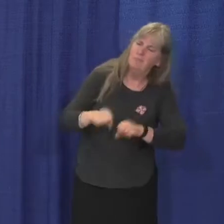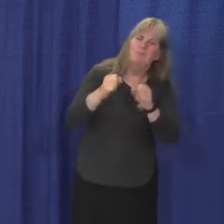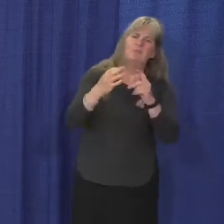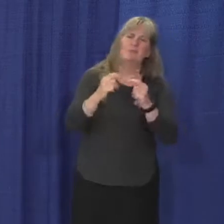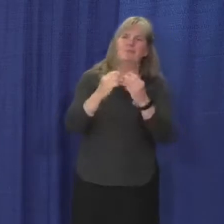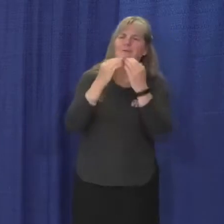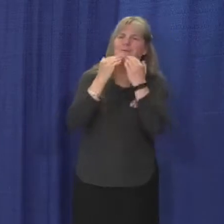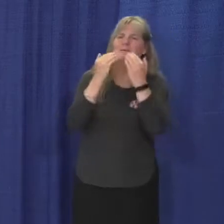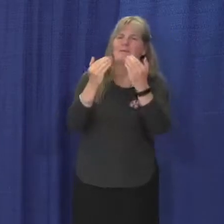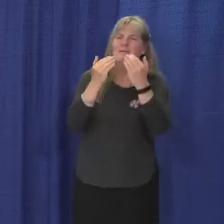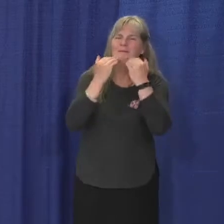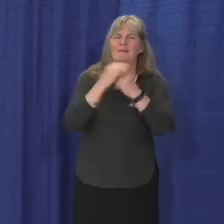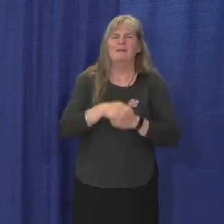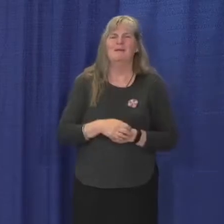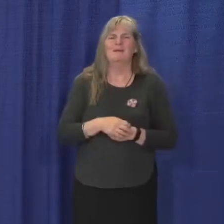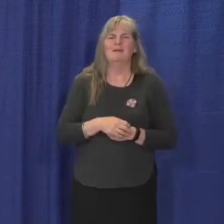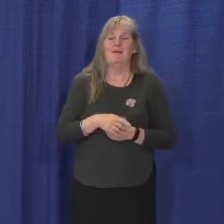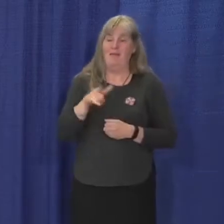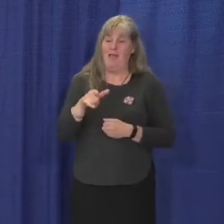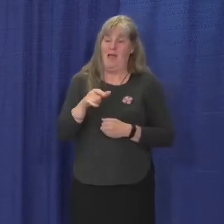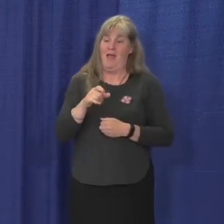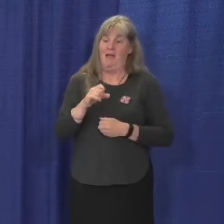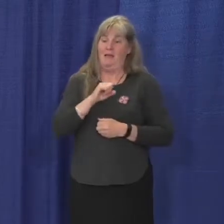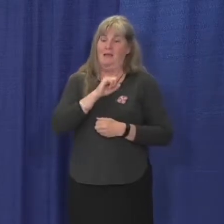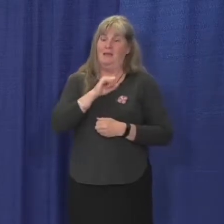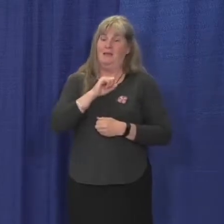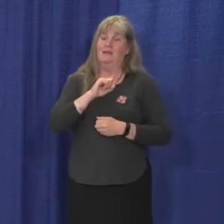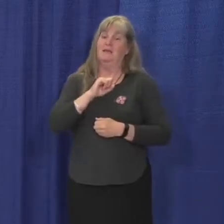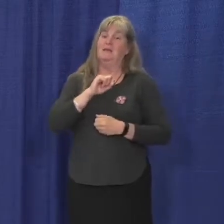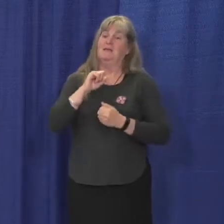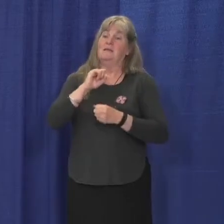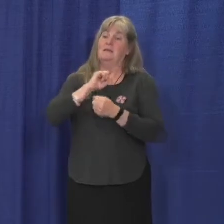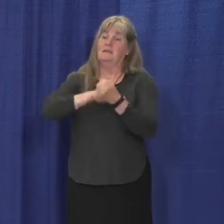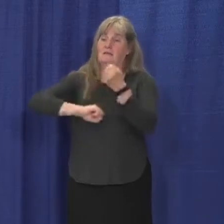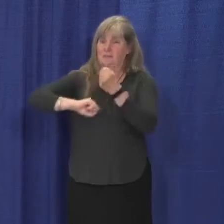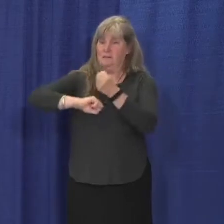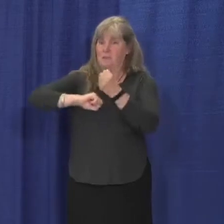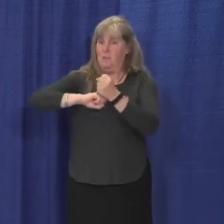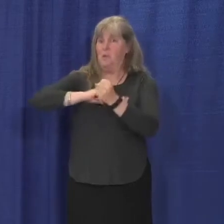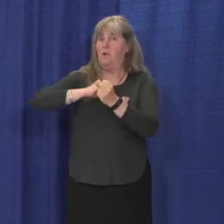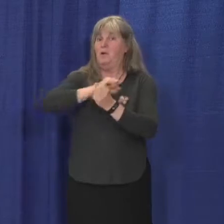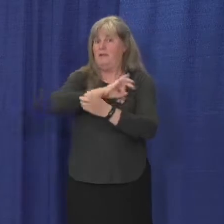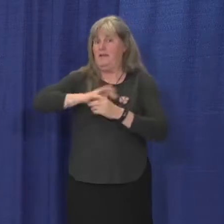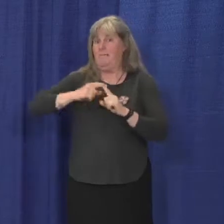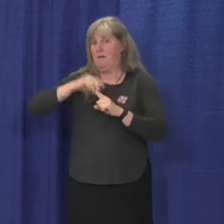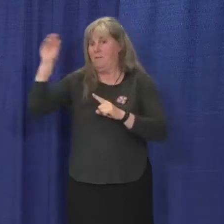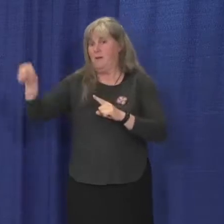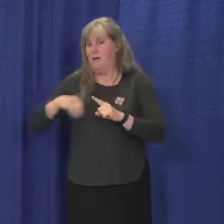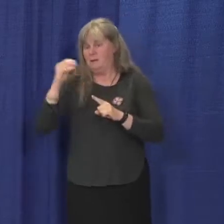and your resilience. This additional support will provide some very well deserved